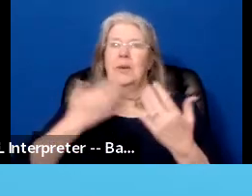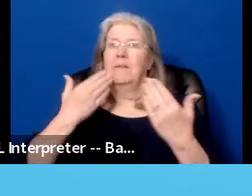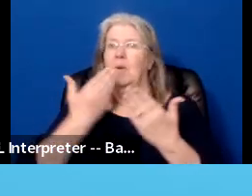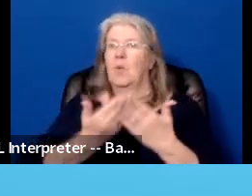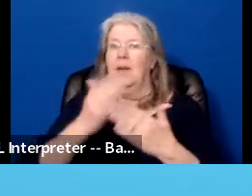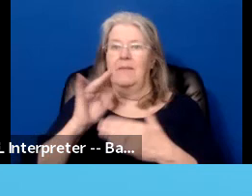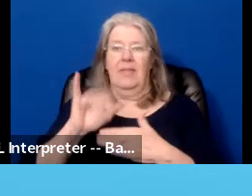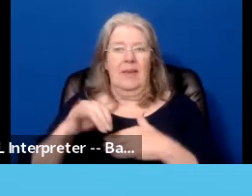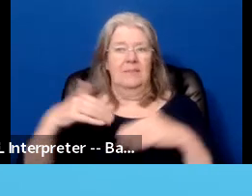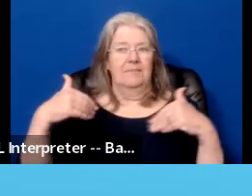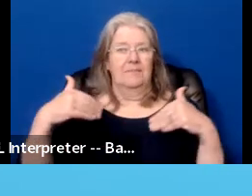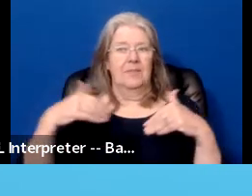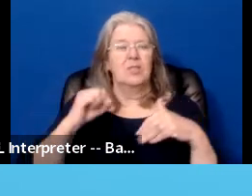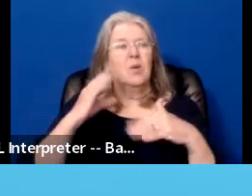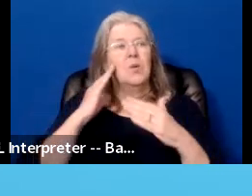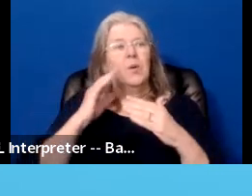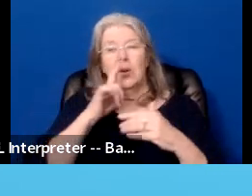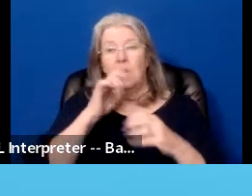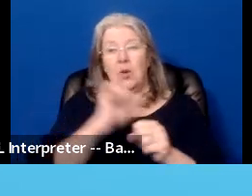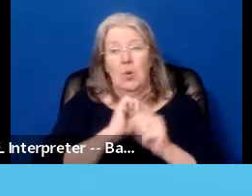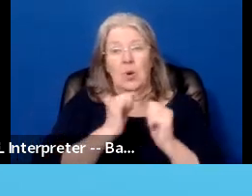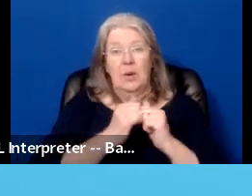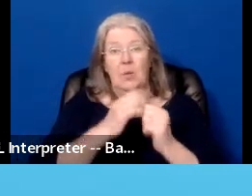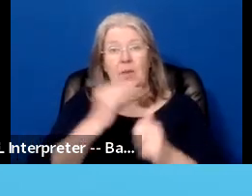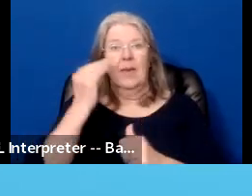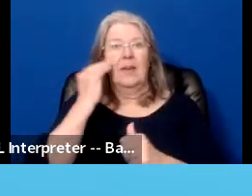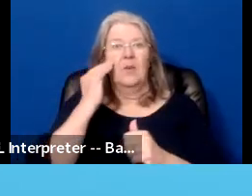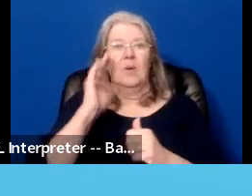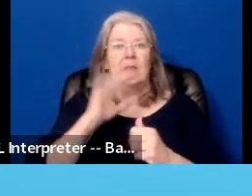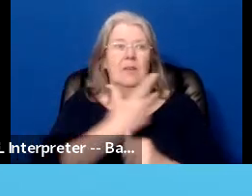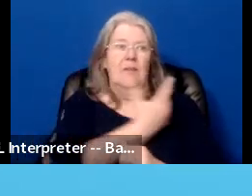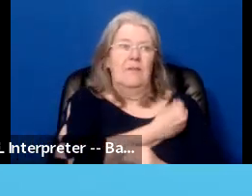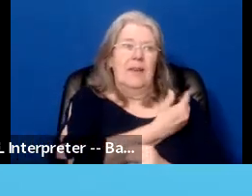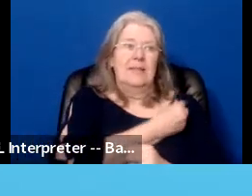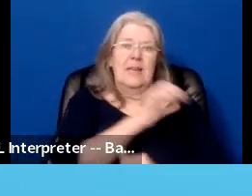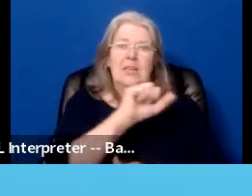the population that you're working with and knowing their vaccination status can help in those situations.